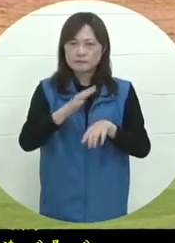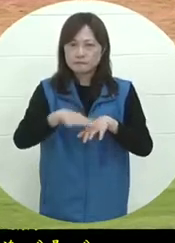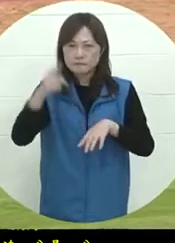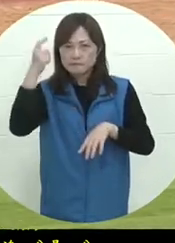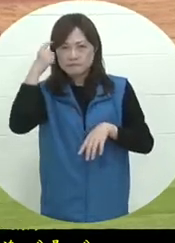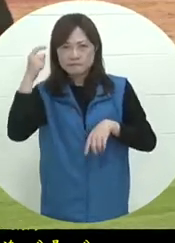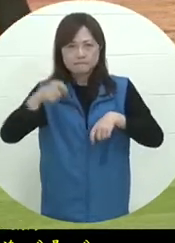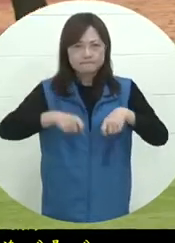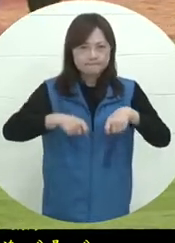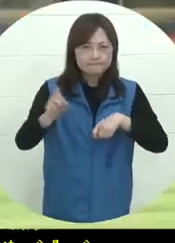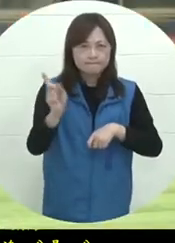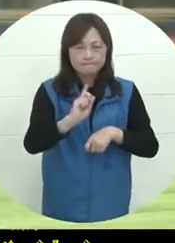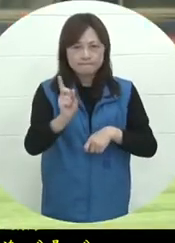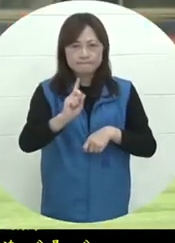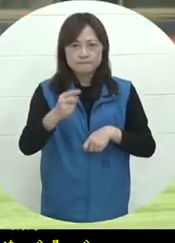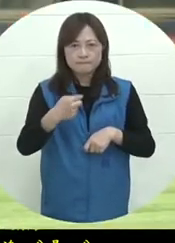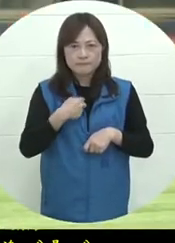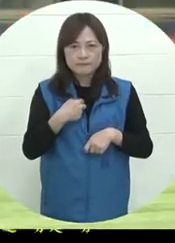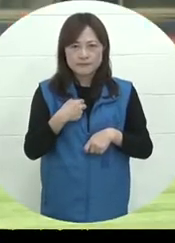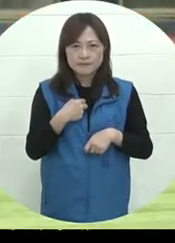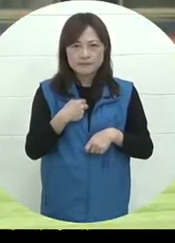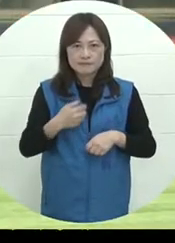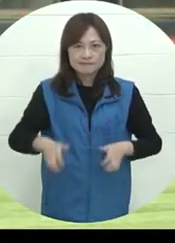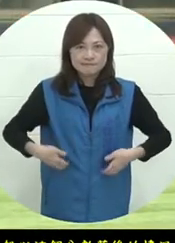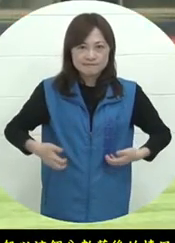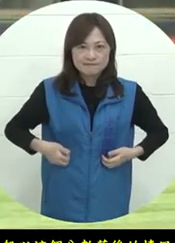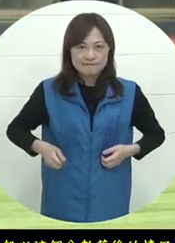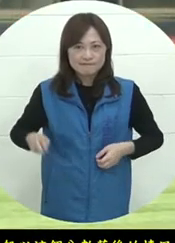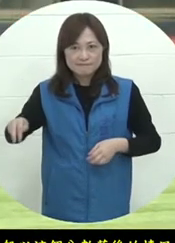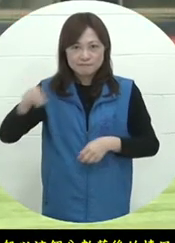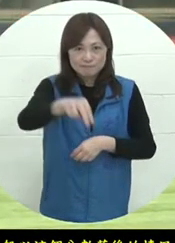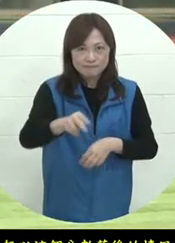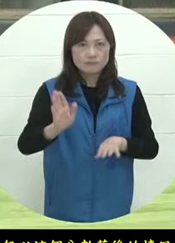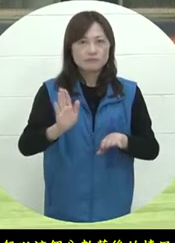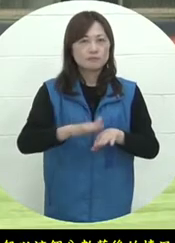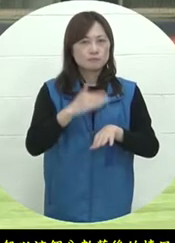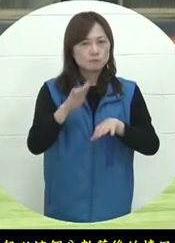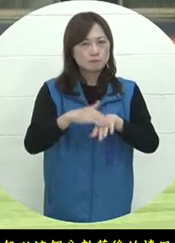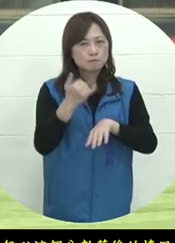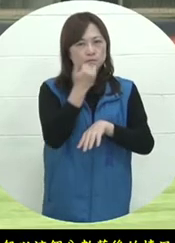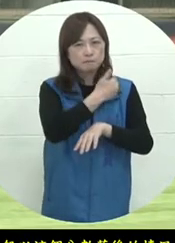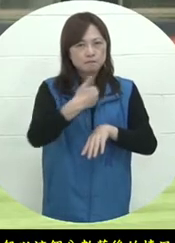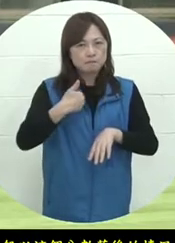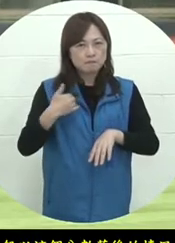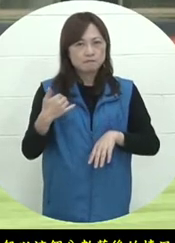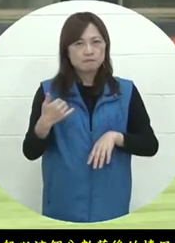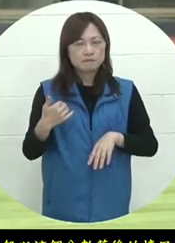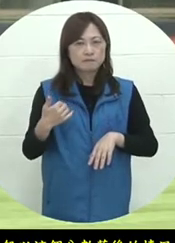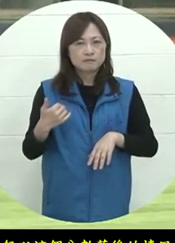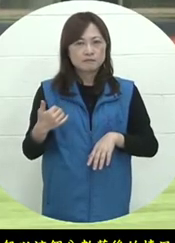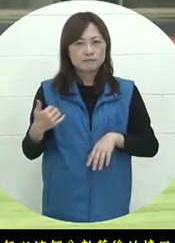not necessarily to act rashly and challenge badly. The idea is to accumulate more runners first.